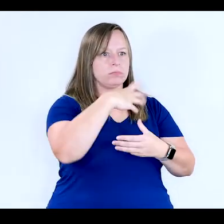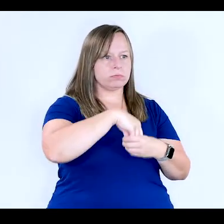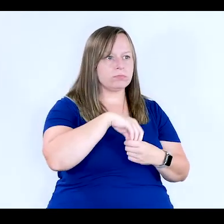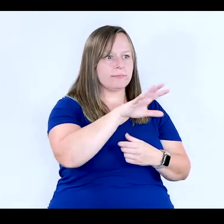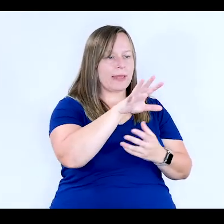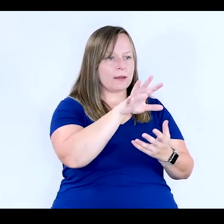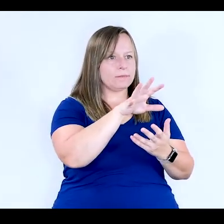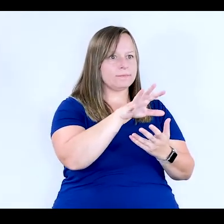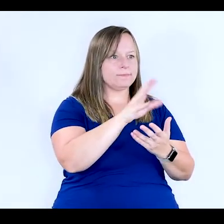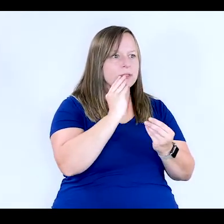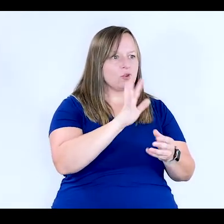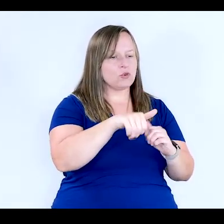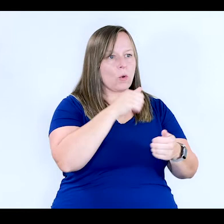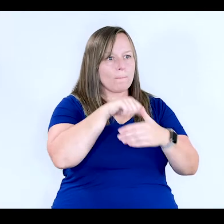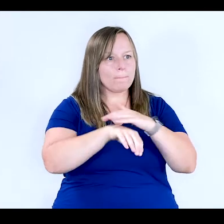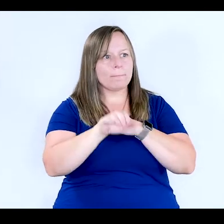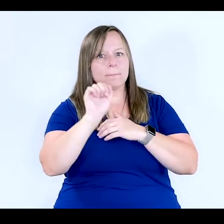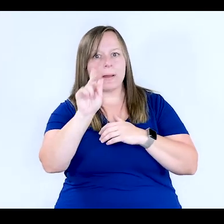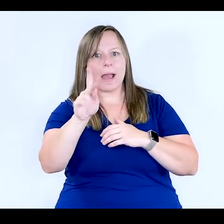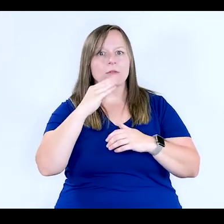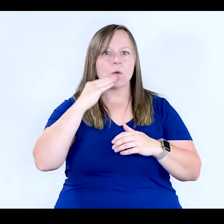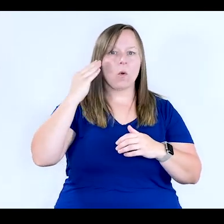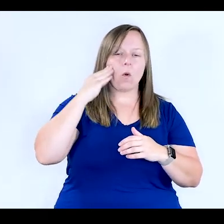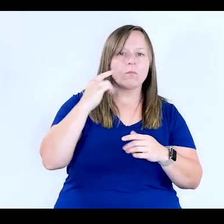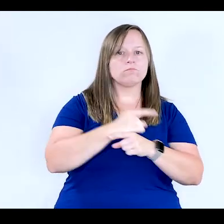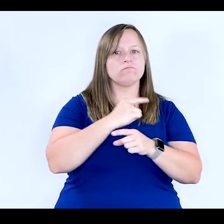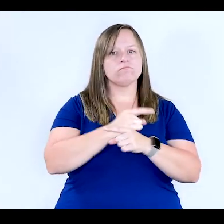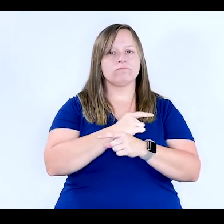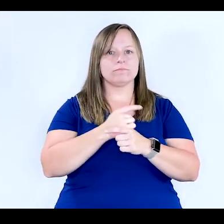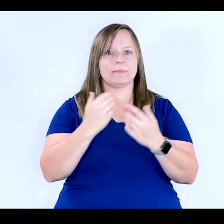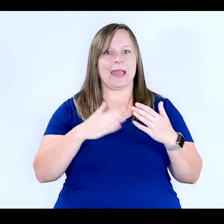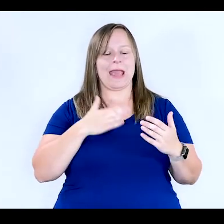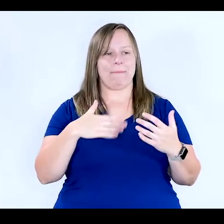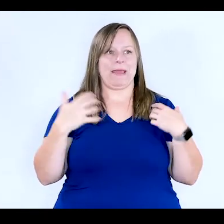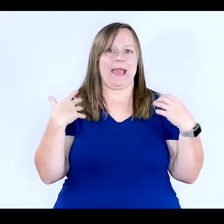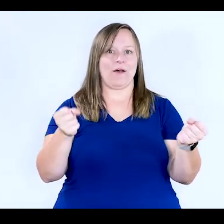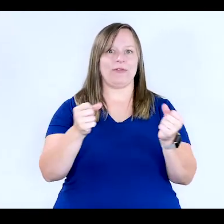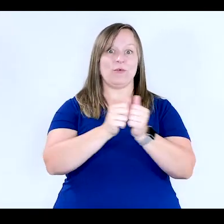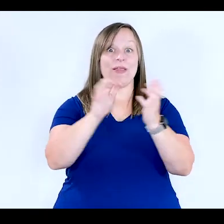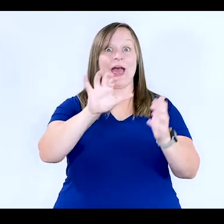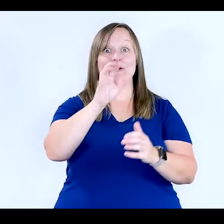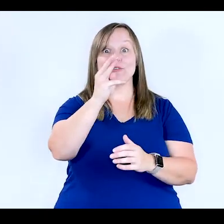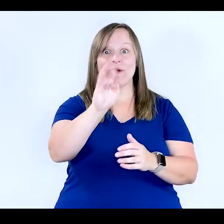successfully reenter your community and live a happy and healthy crime-free life,